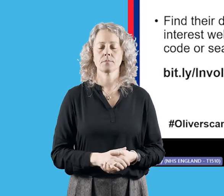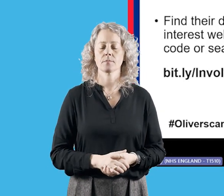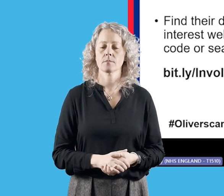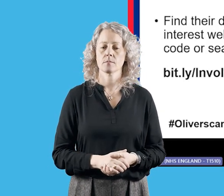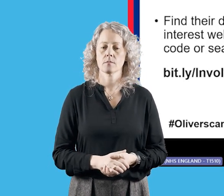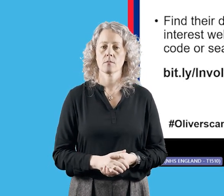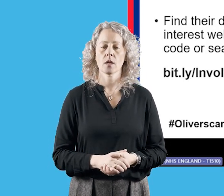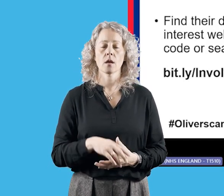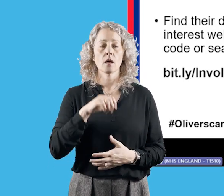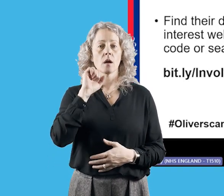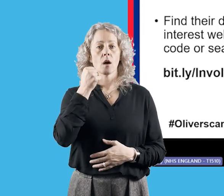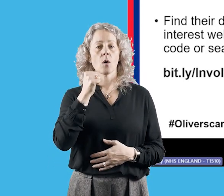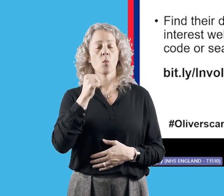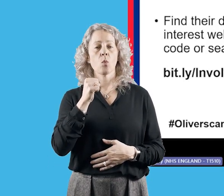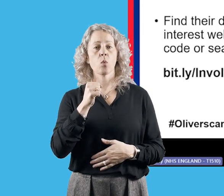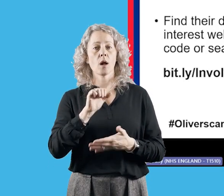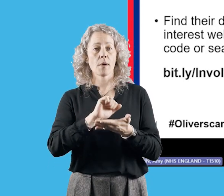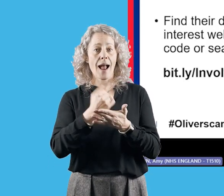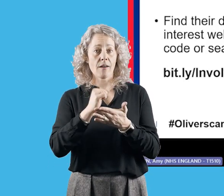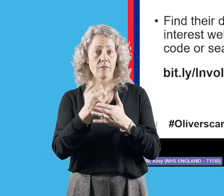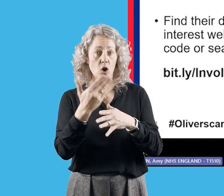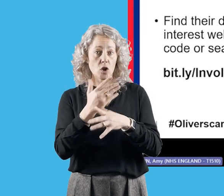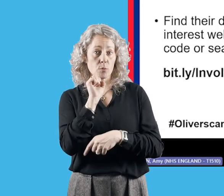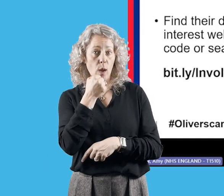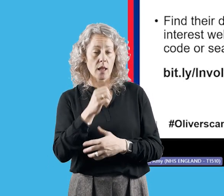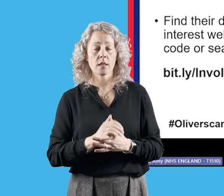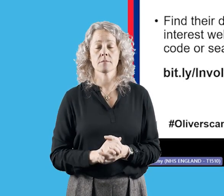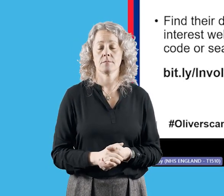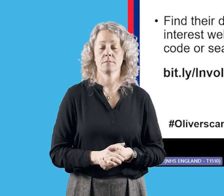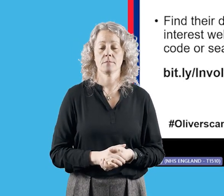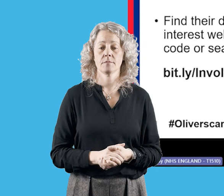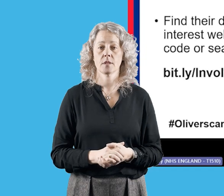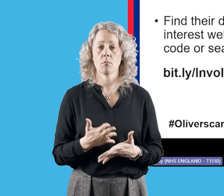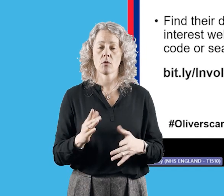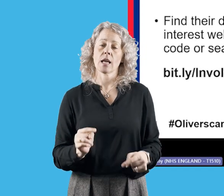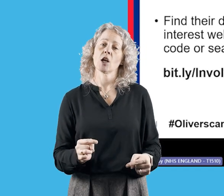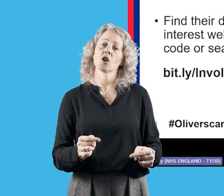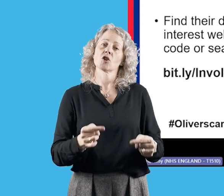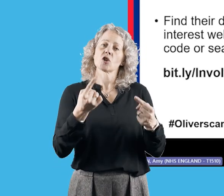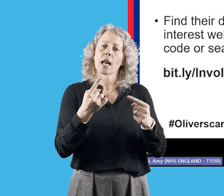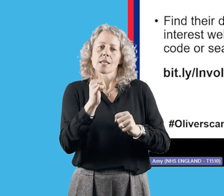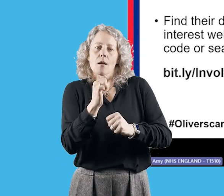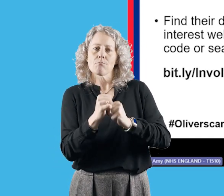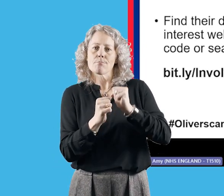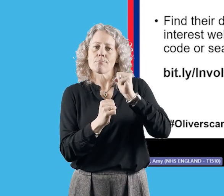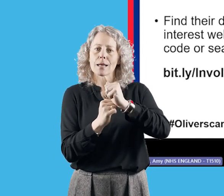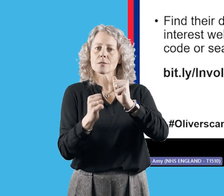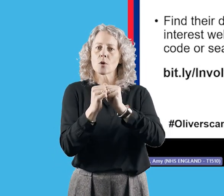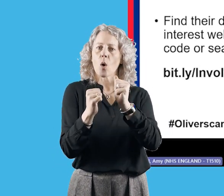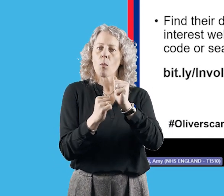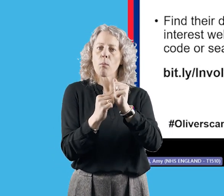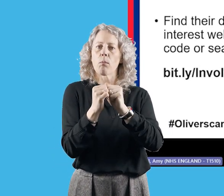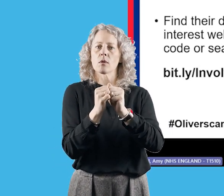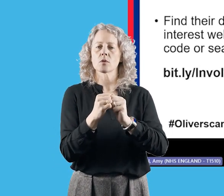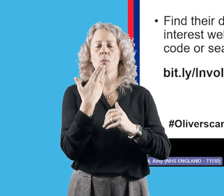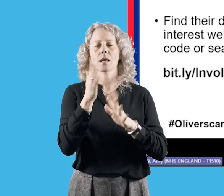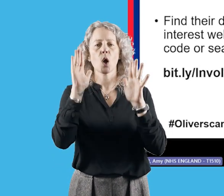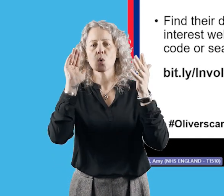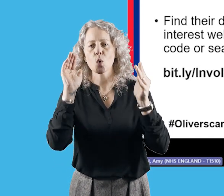There will be some adverts for jobs going out, but it's a challenge for us to build this up. So please don't kind of